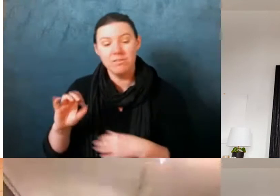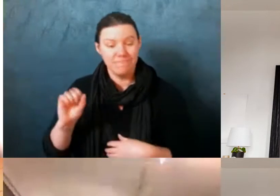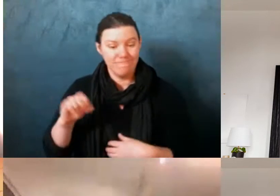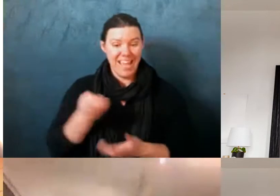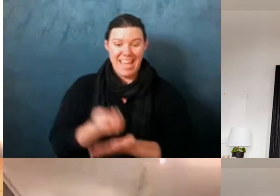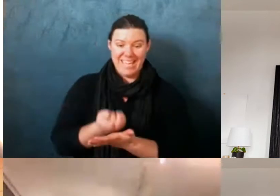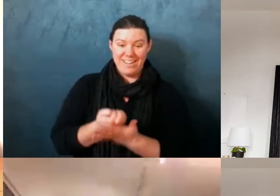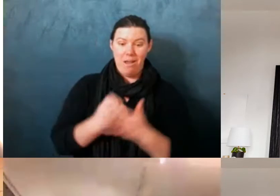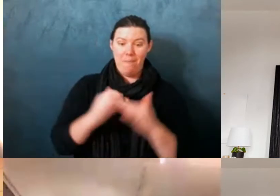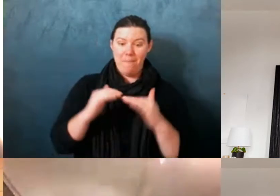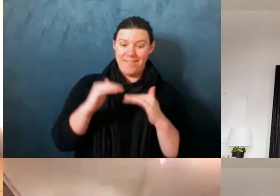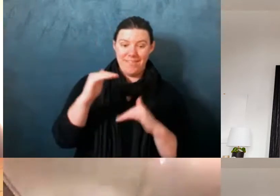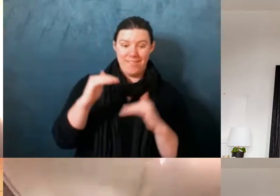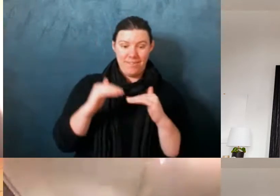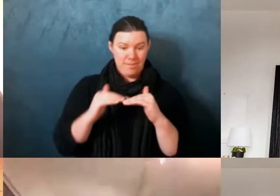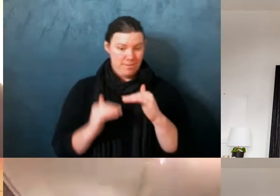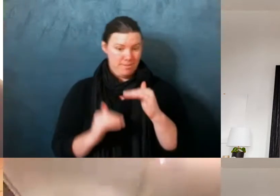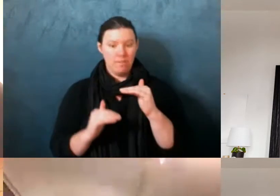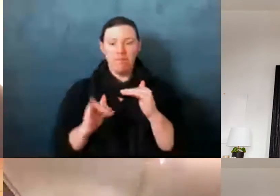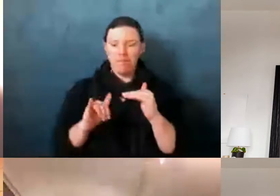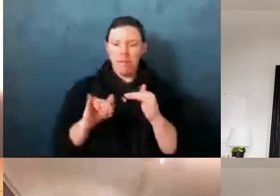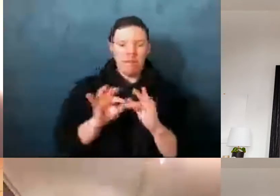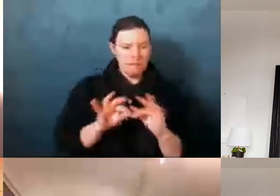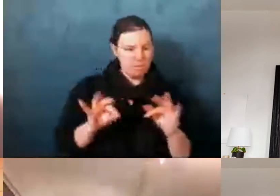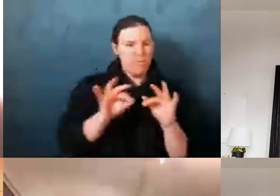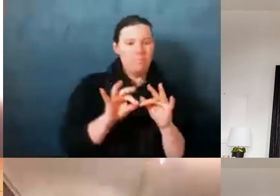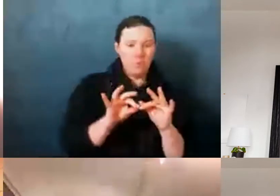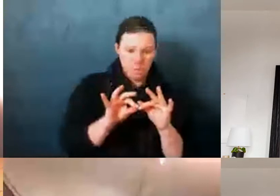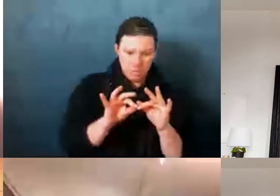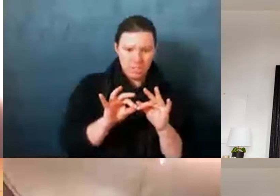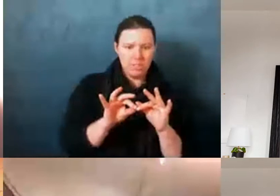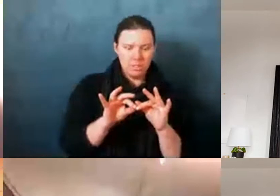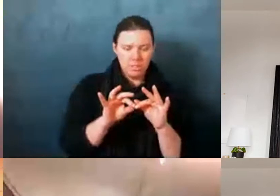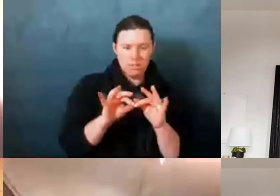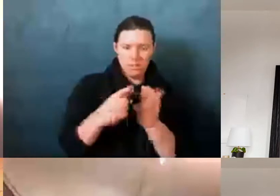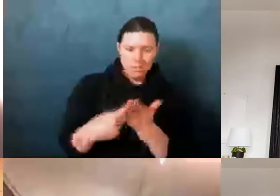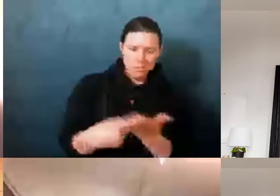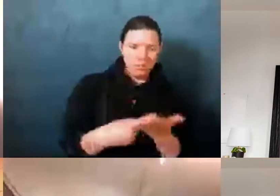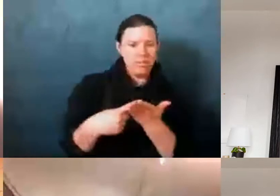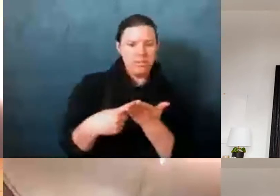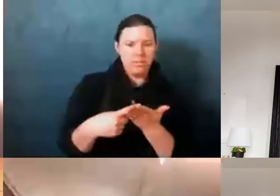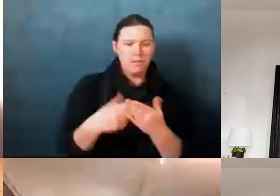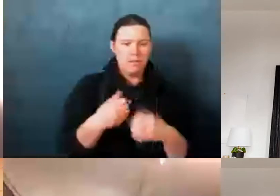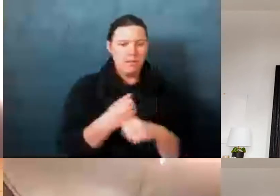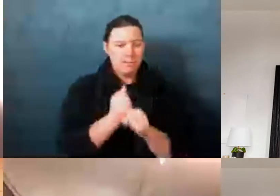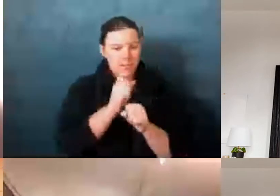into the conversation as well, so that we do have enough care for the patients